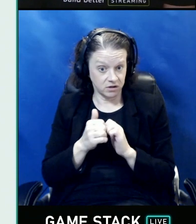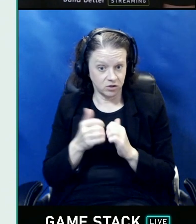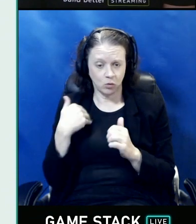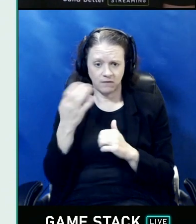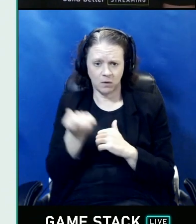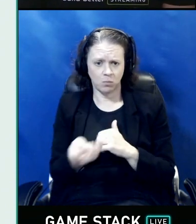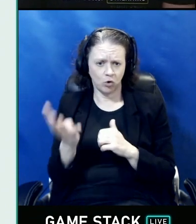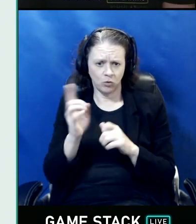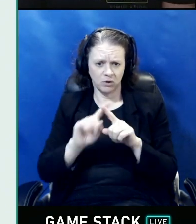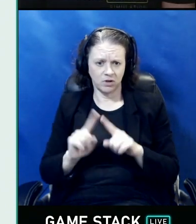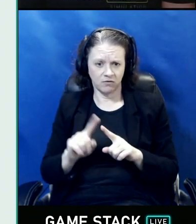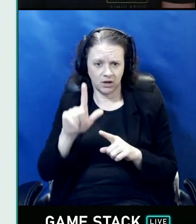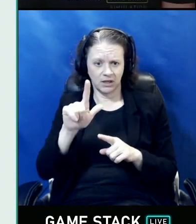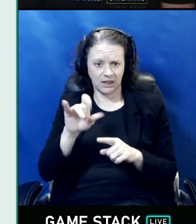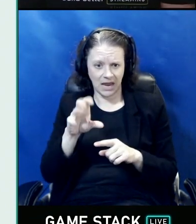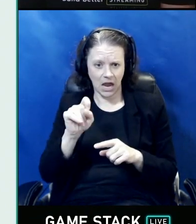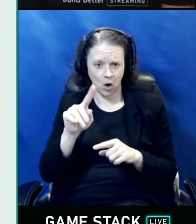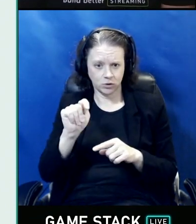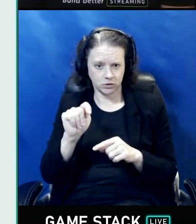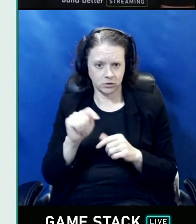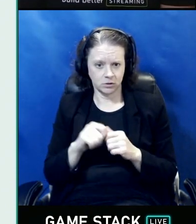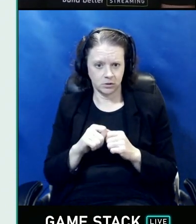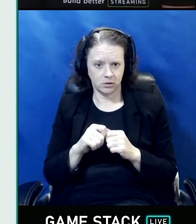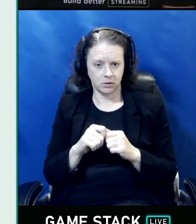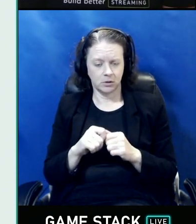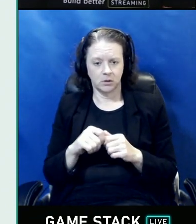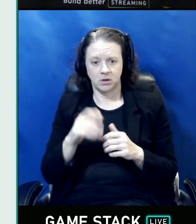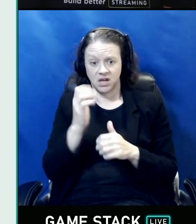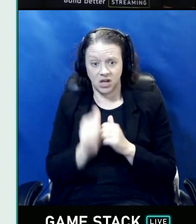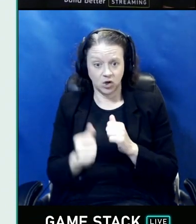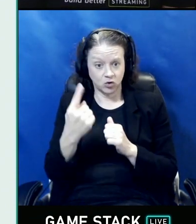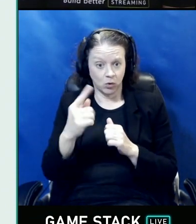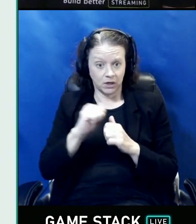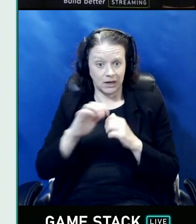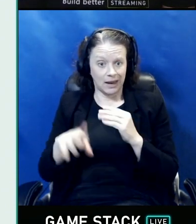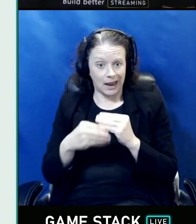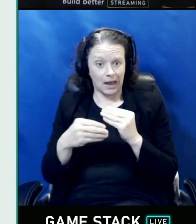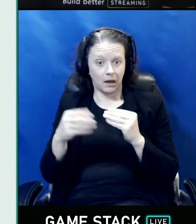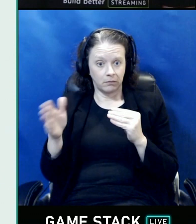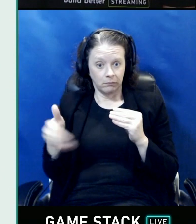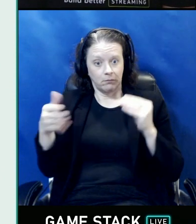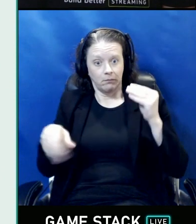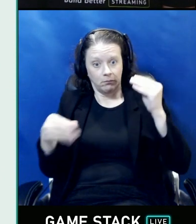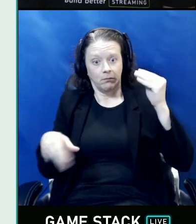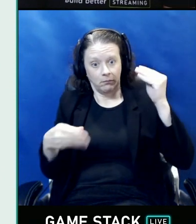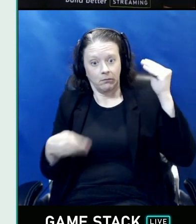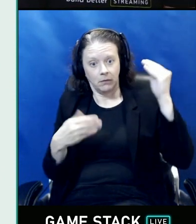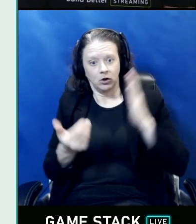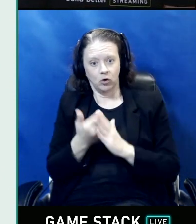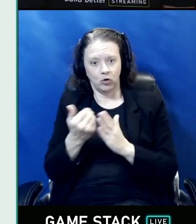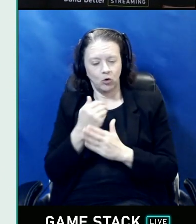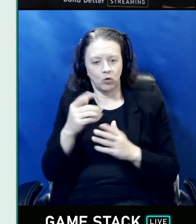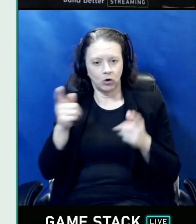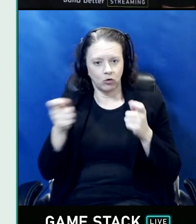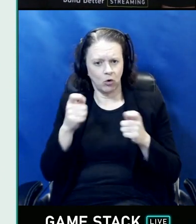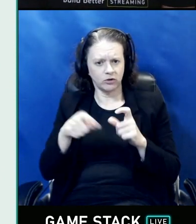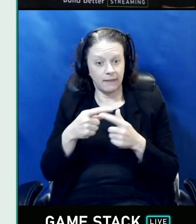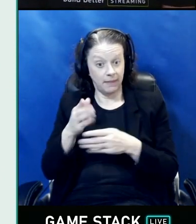Each one could successively add new controls until the full set is available by the end of the level.